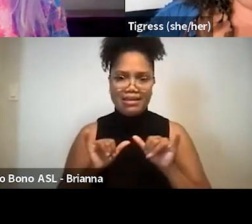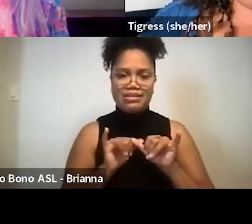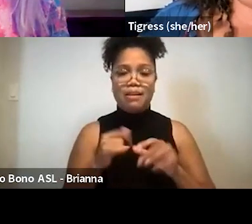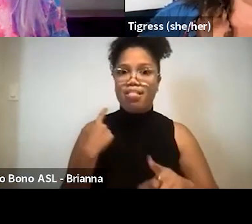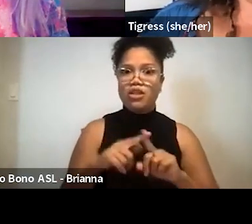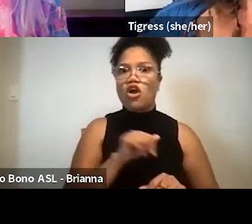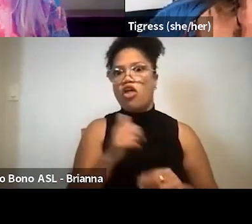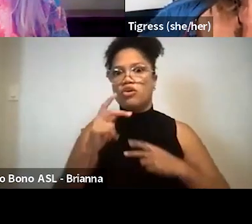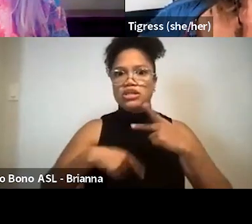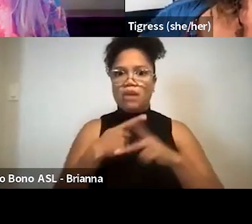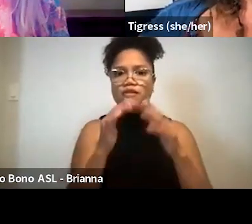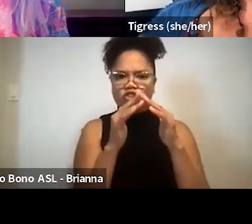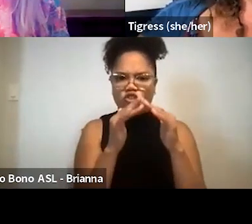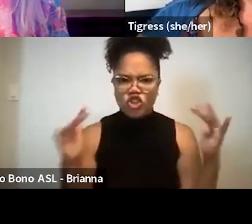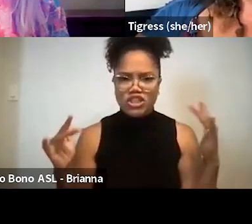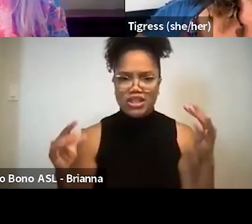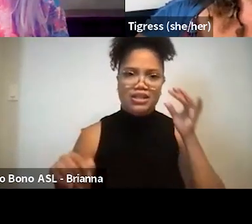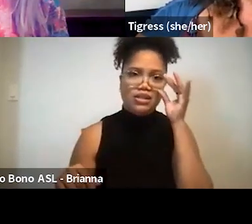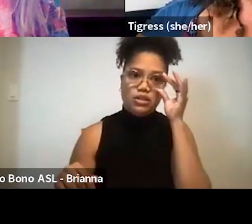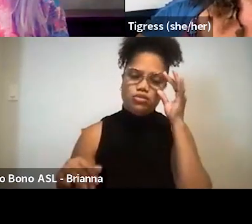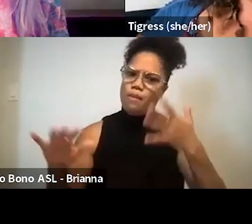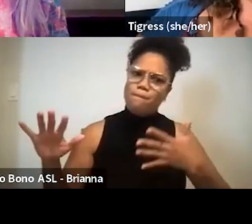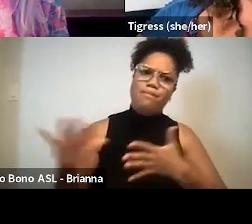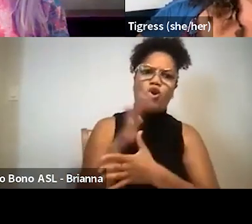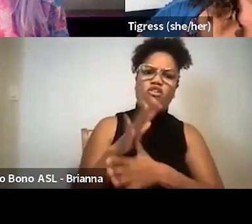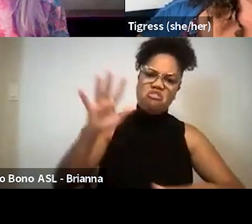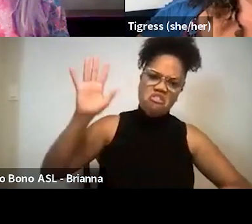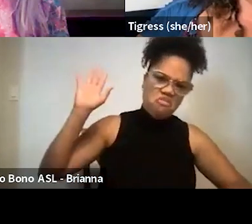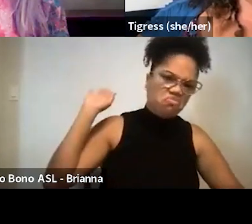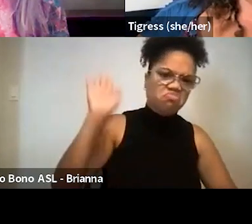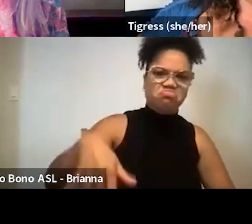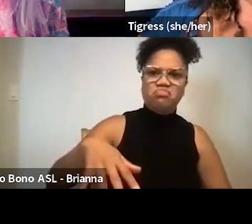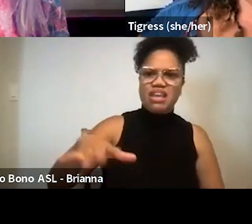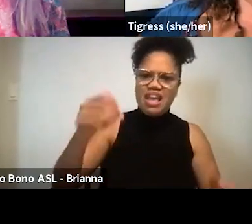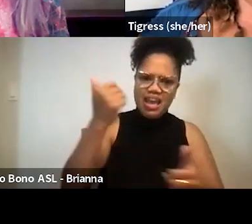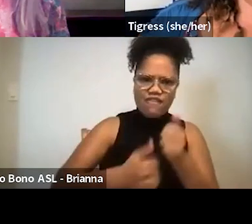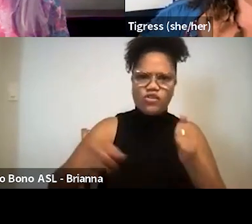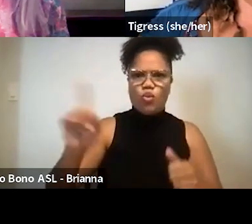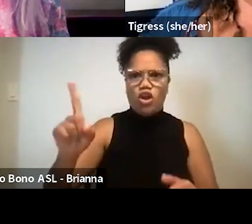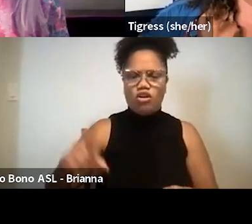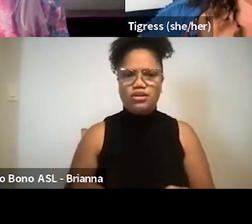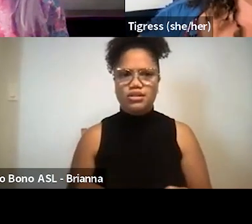And that is it's very prioritized across that work. So I would say, like our dove partners